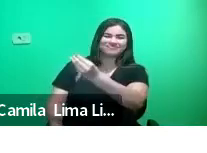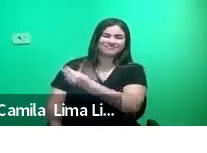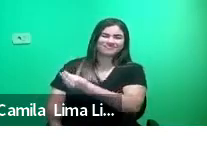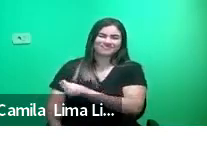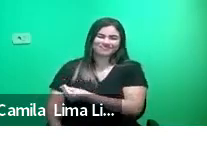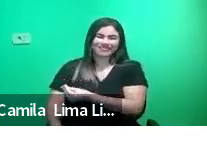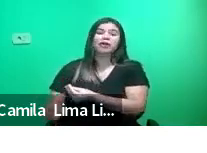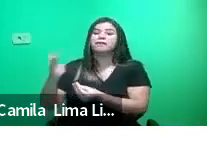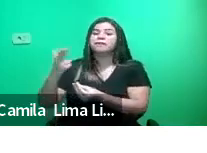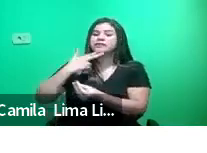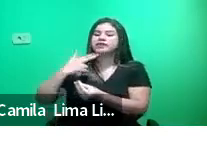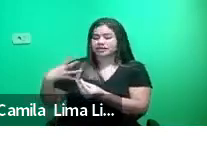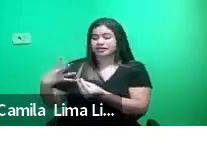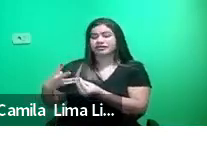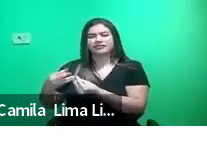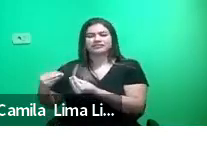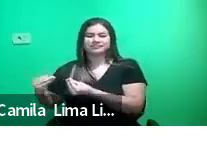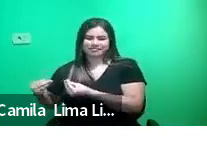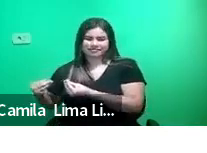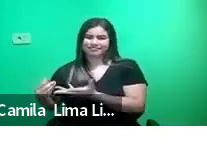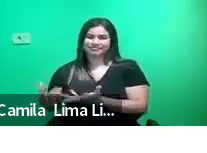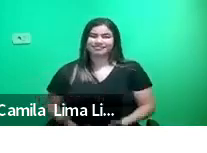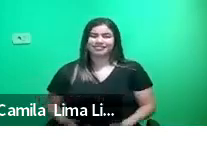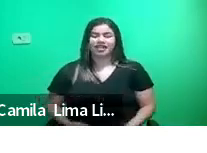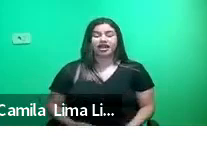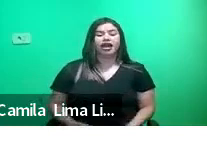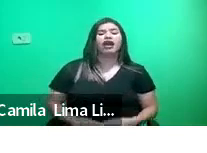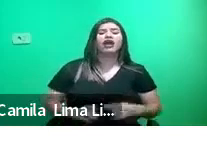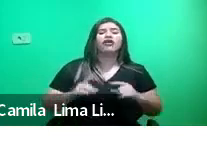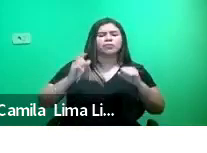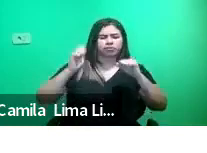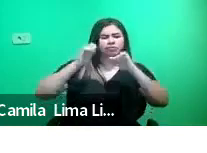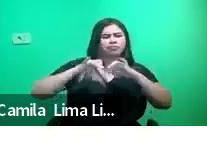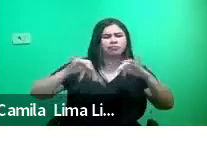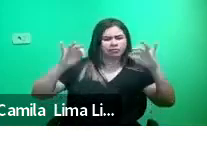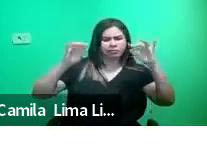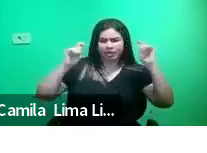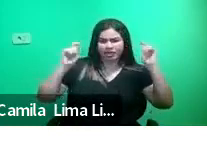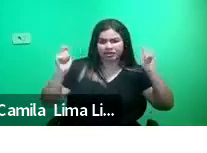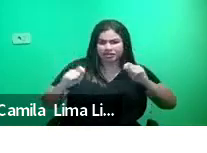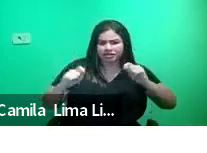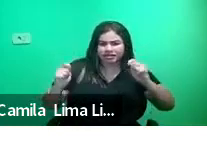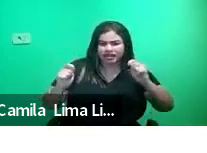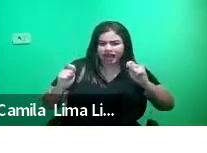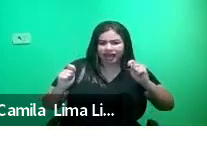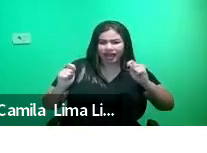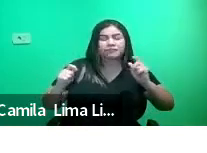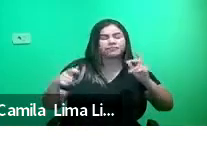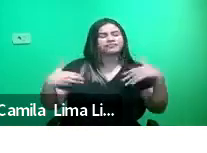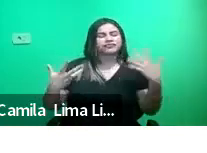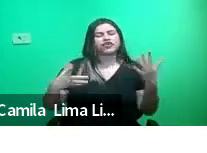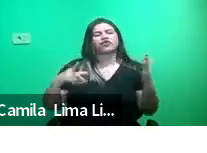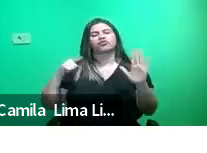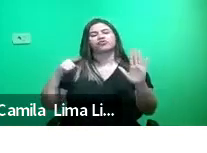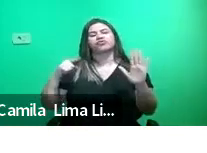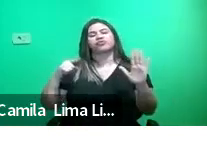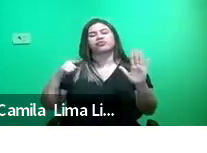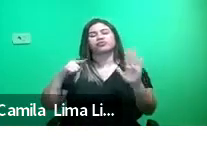that's okay but he's up own again. own detailed research studies. often knows offer no support for no support for this, he said